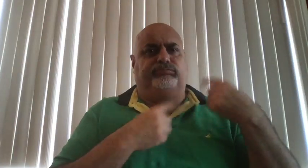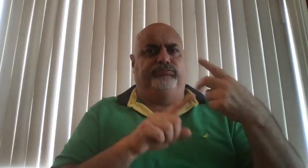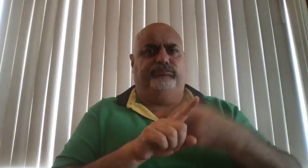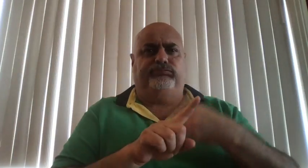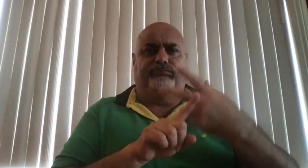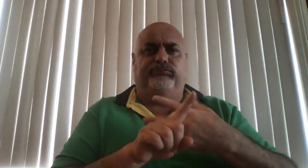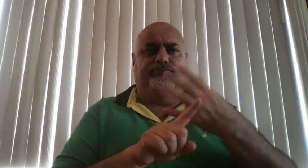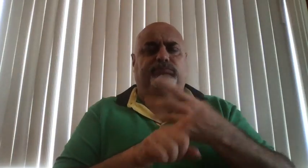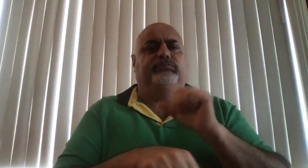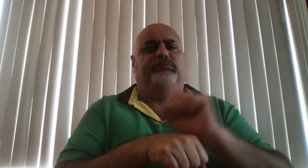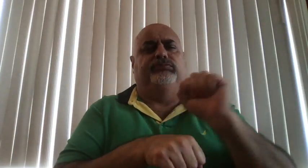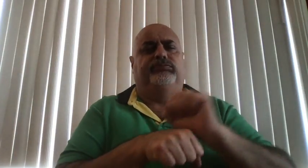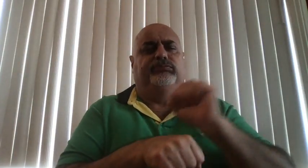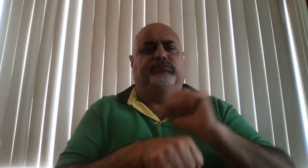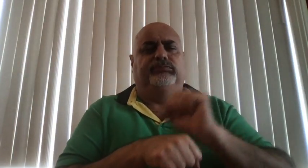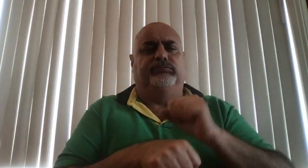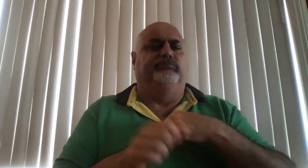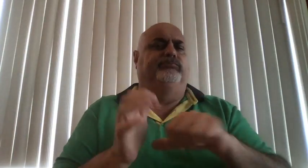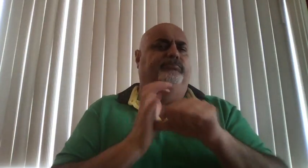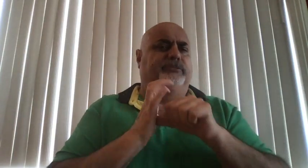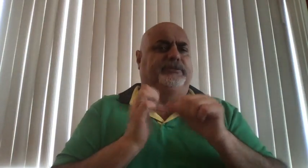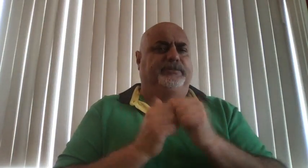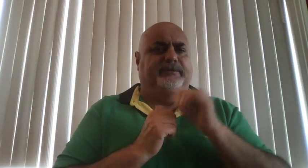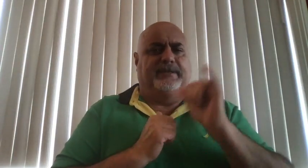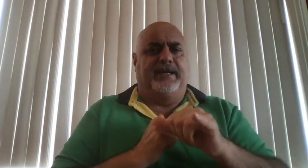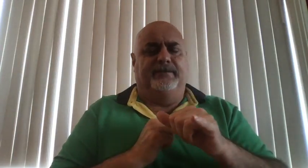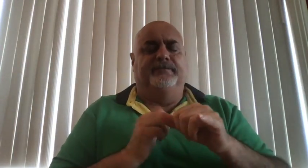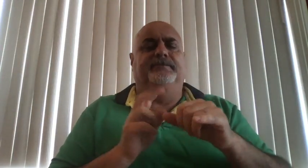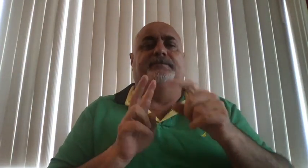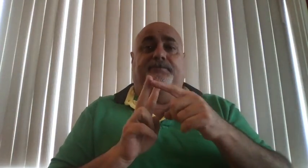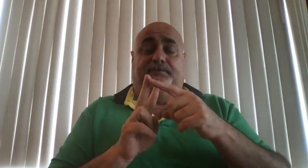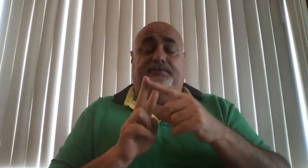lot of work required of them over the past few months.